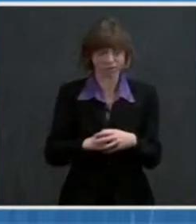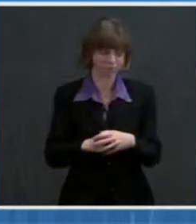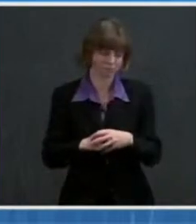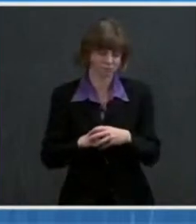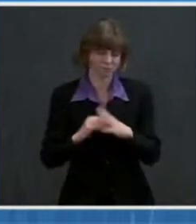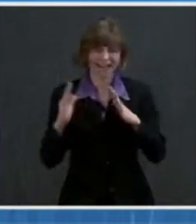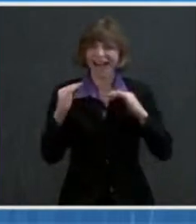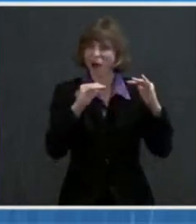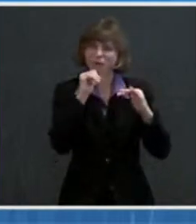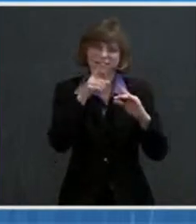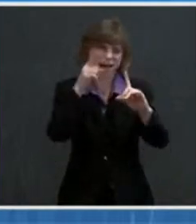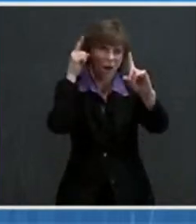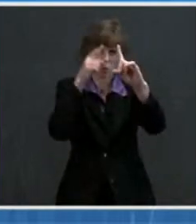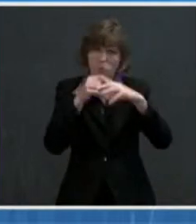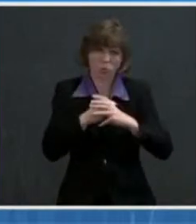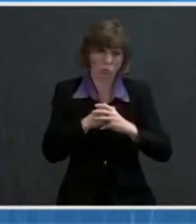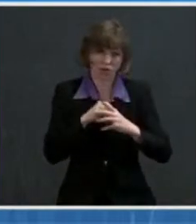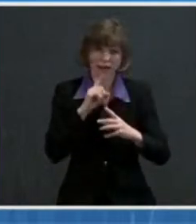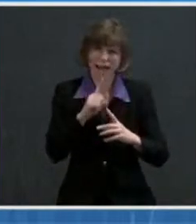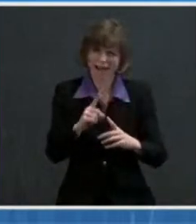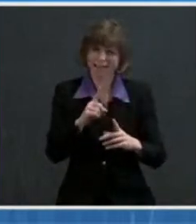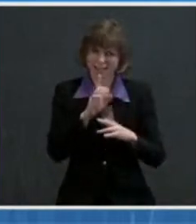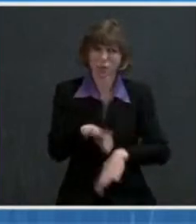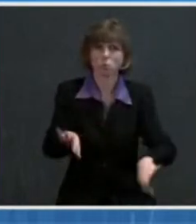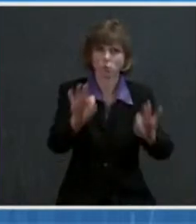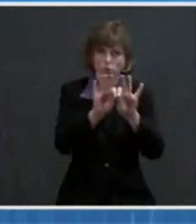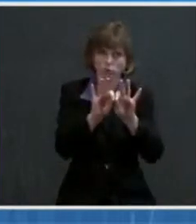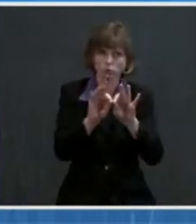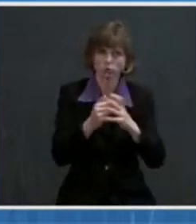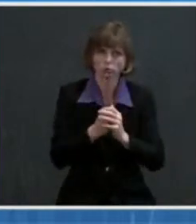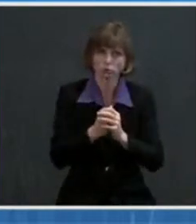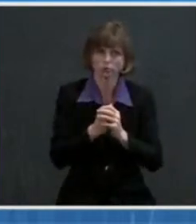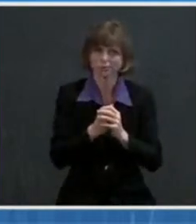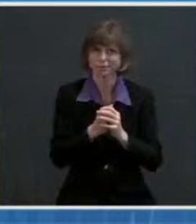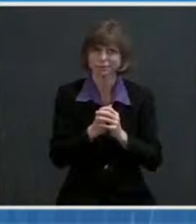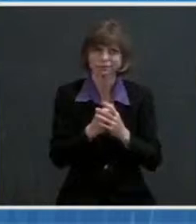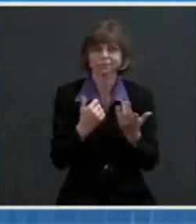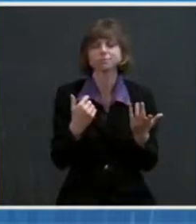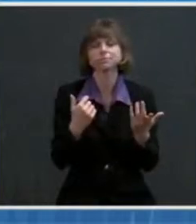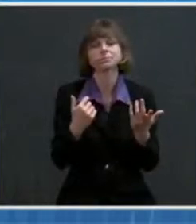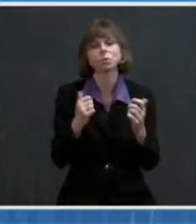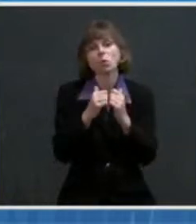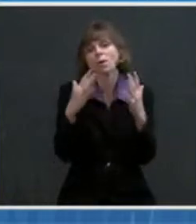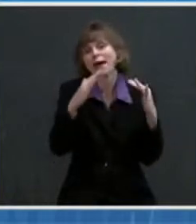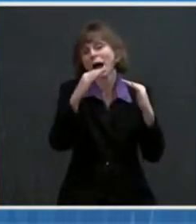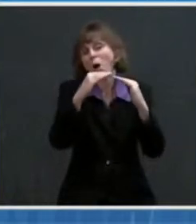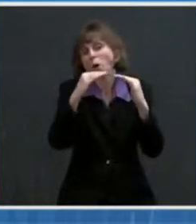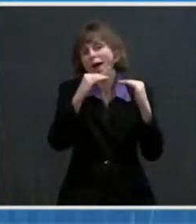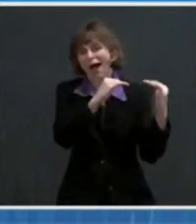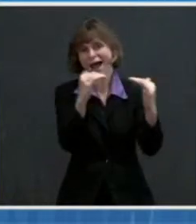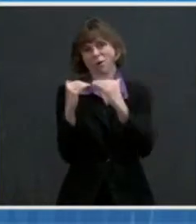PROGRAM. SO JUST WANT TO BE CLEAR, ACHIEVING EQUITY IS NOT AN